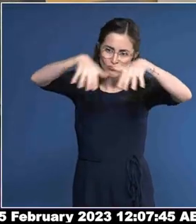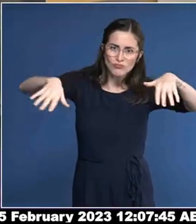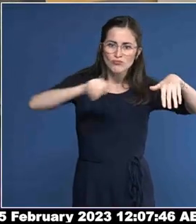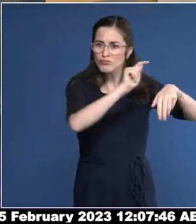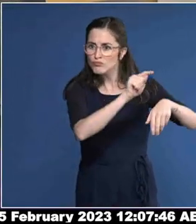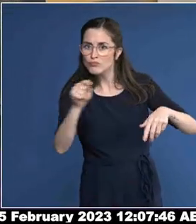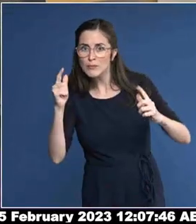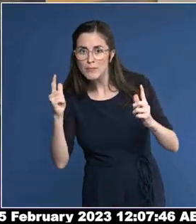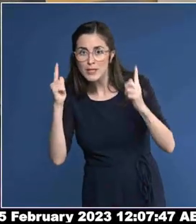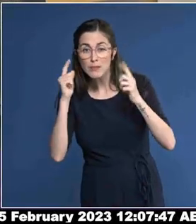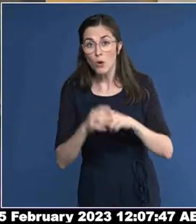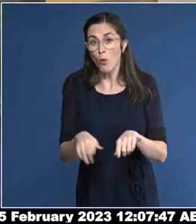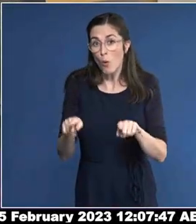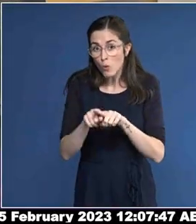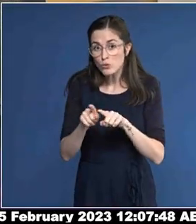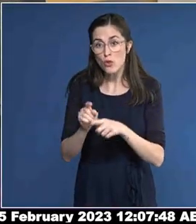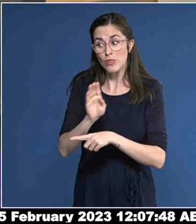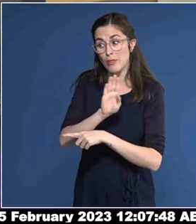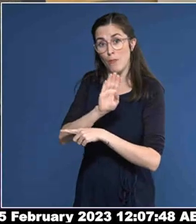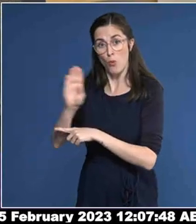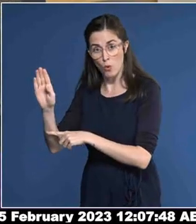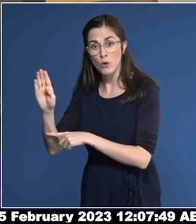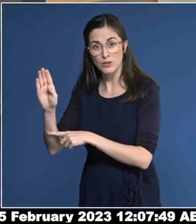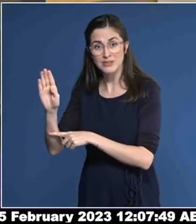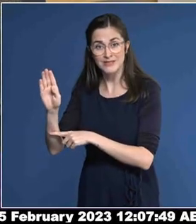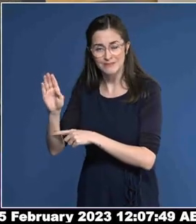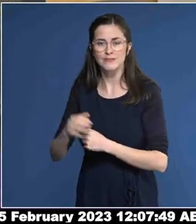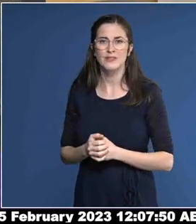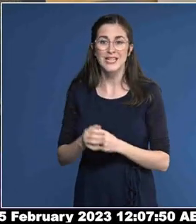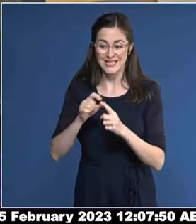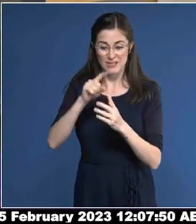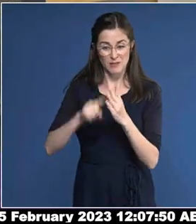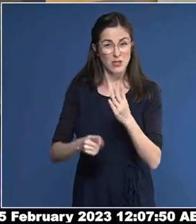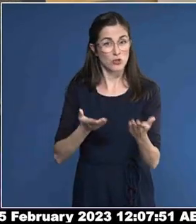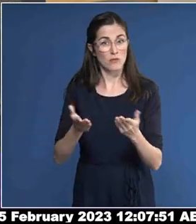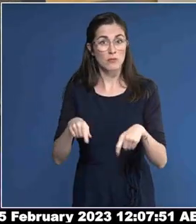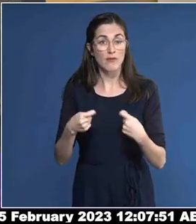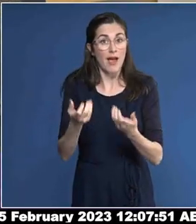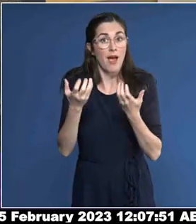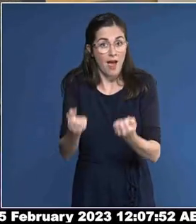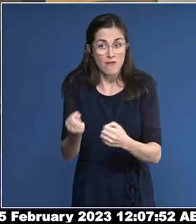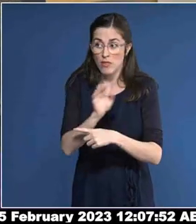boards where a disability service provider has a board and has perhaps obligations under